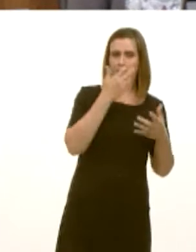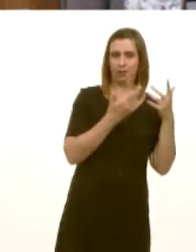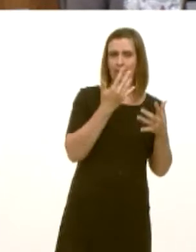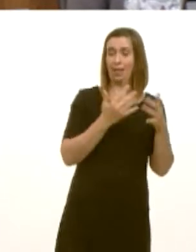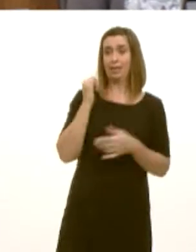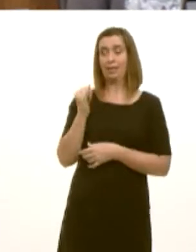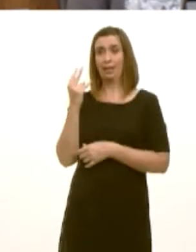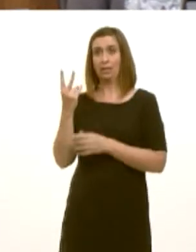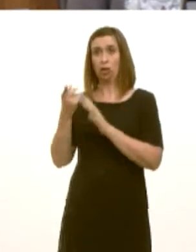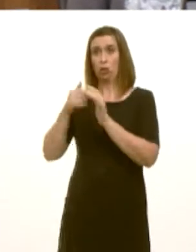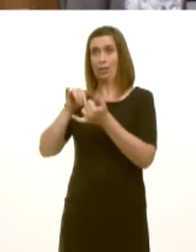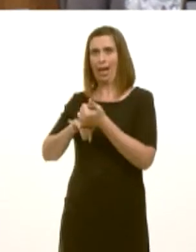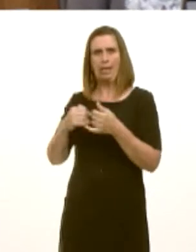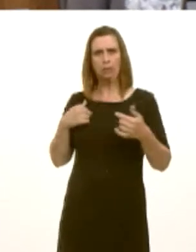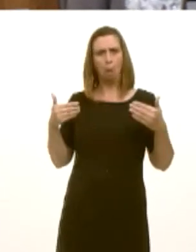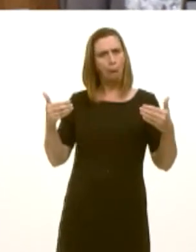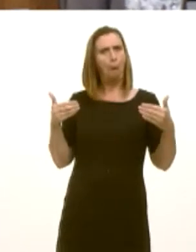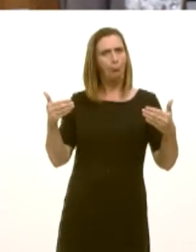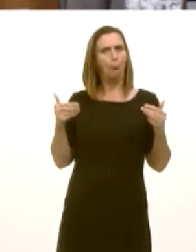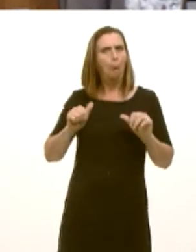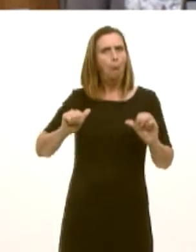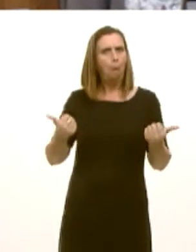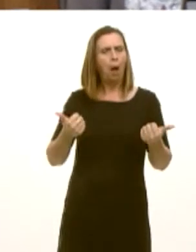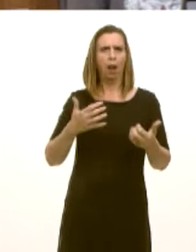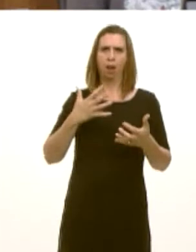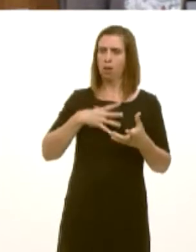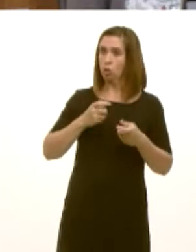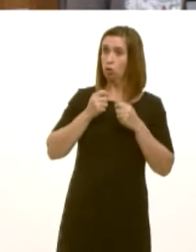of making sure people have access to the right treatment when they need it.